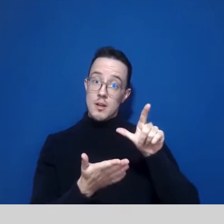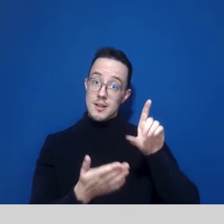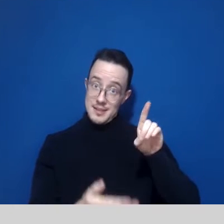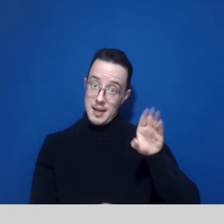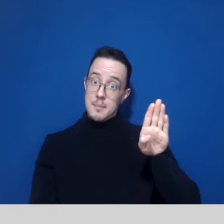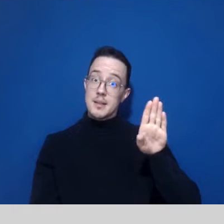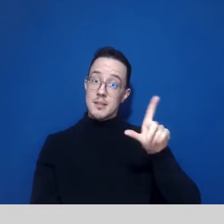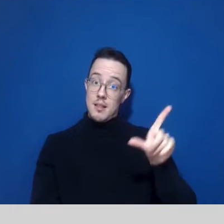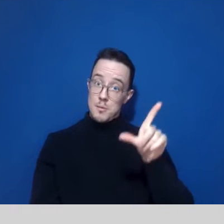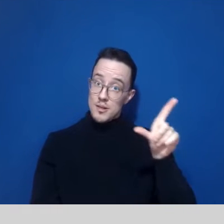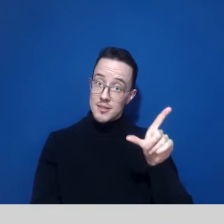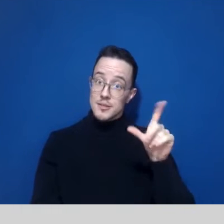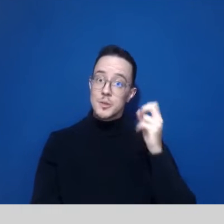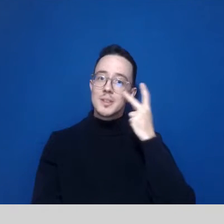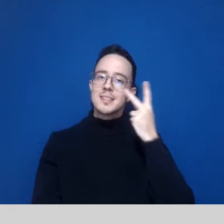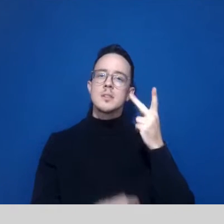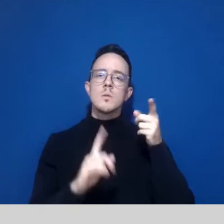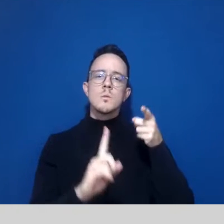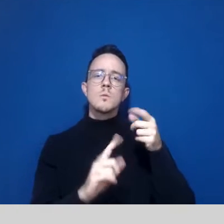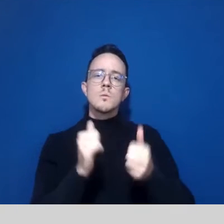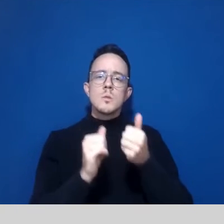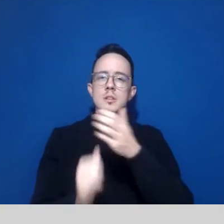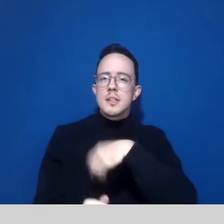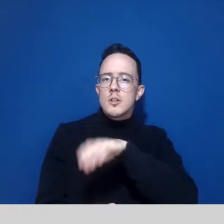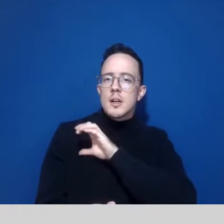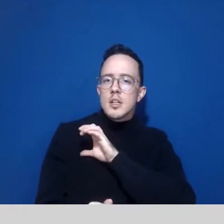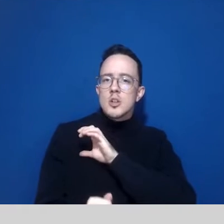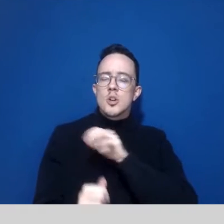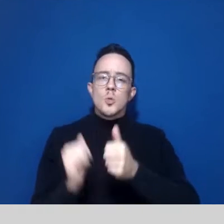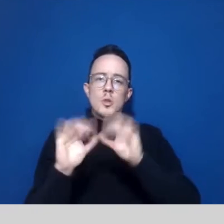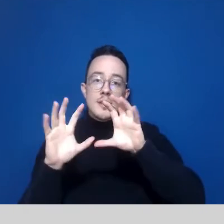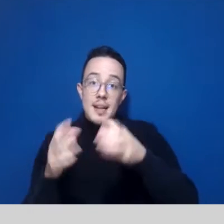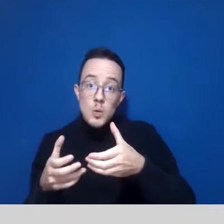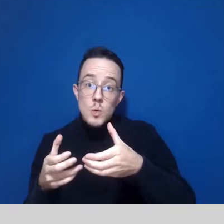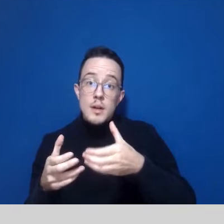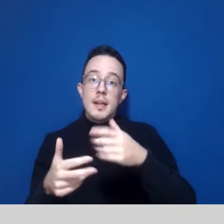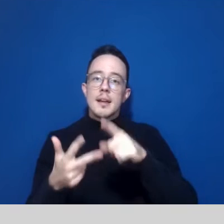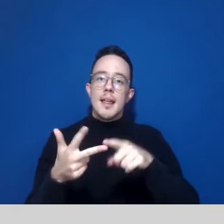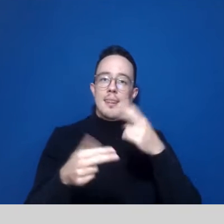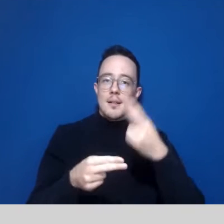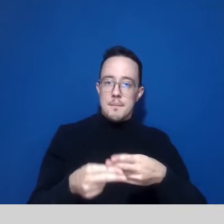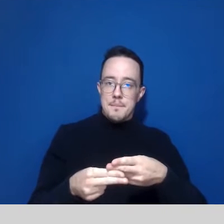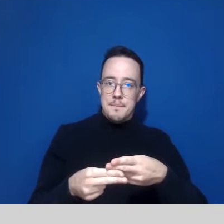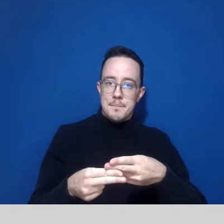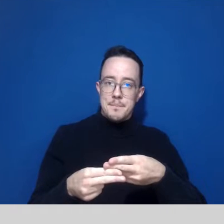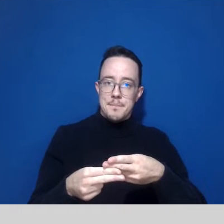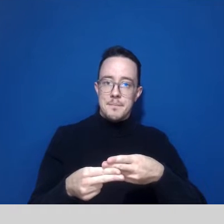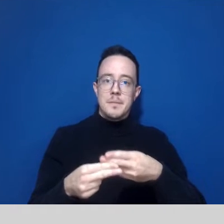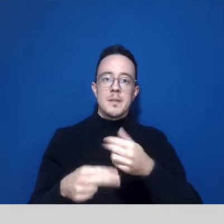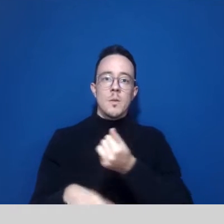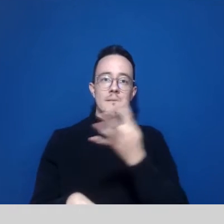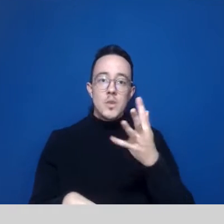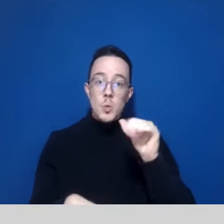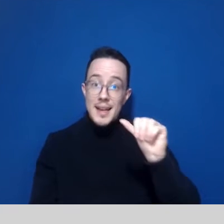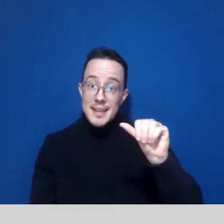And in this case we can see which character, how is it called, to which category it belongs and what is its name.